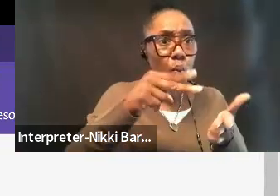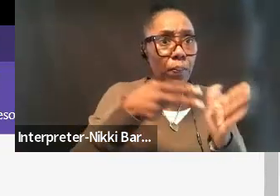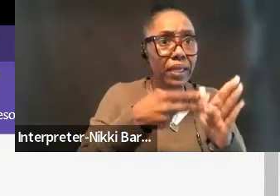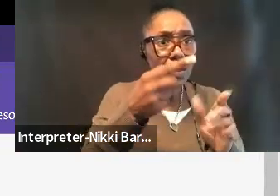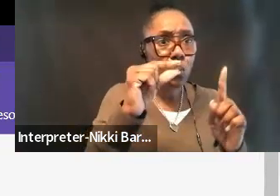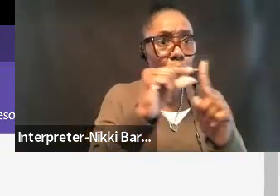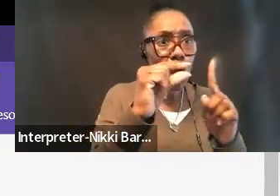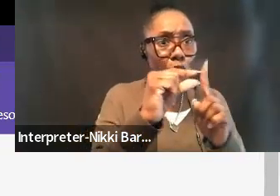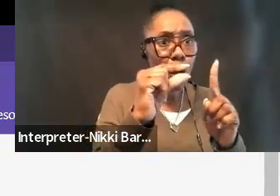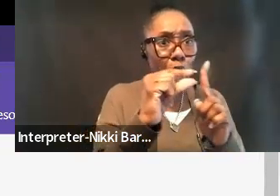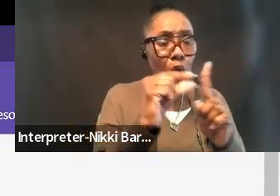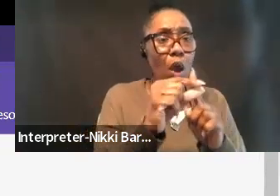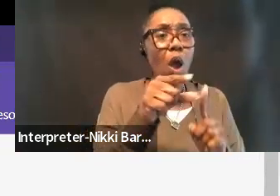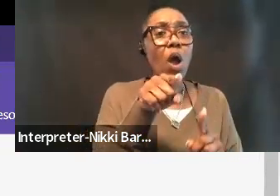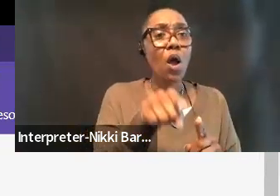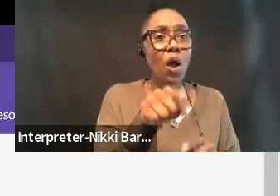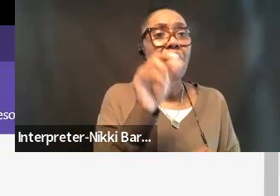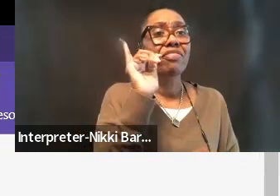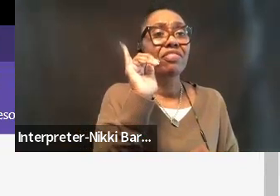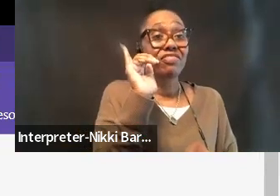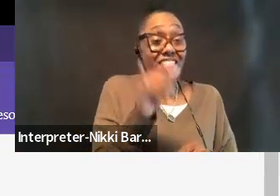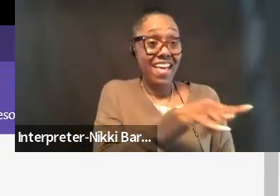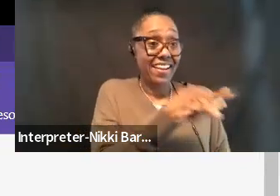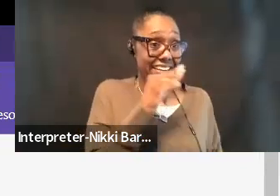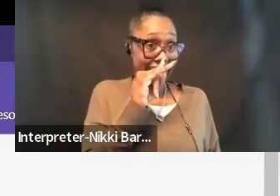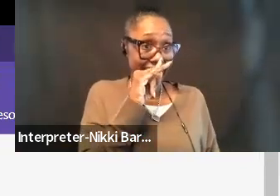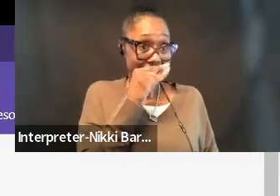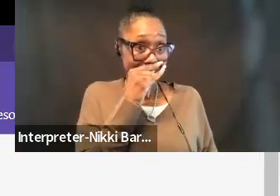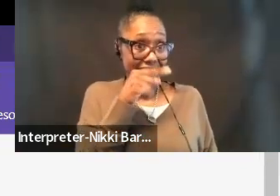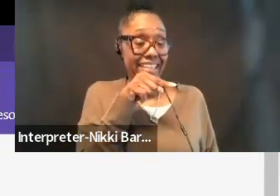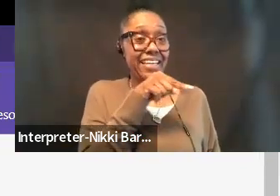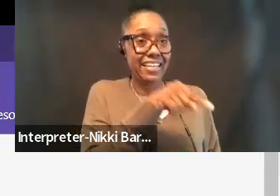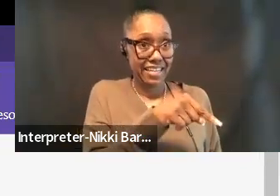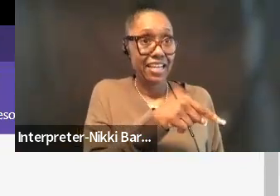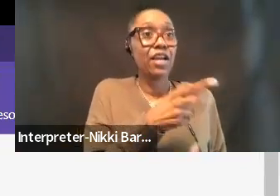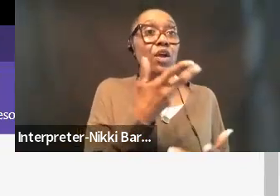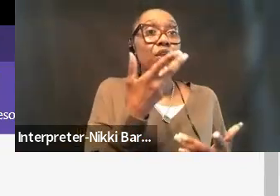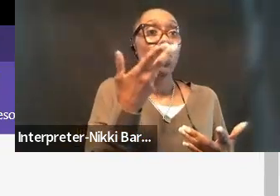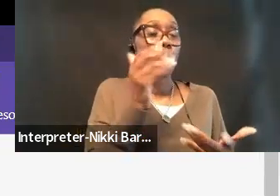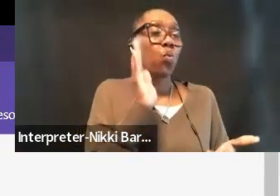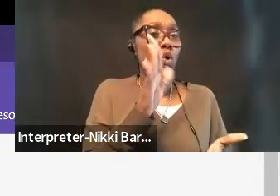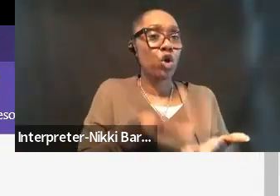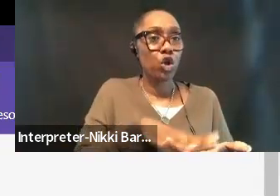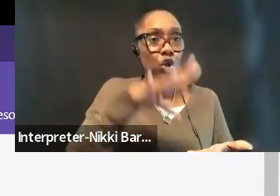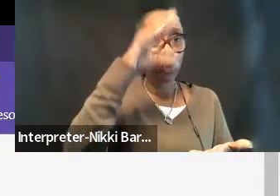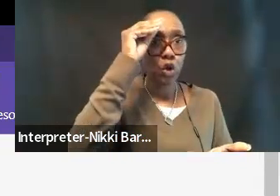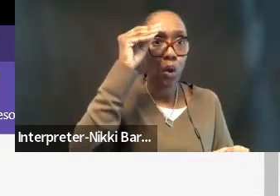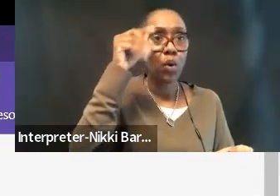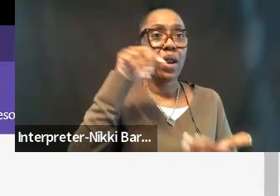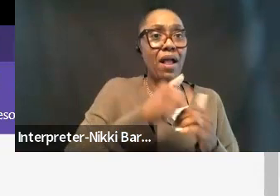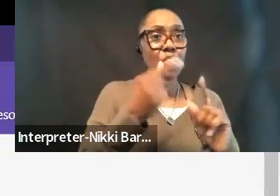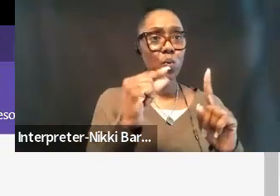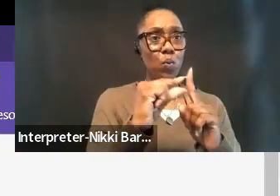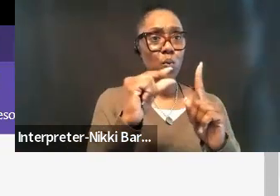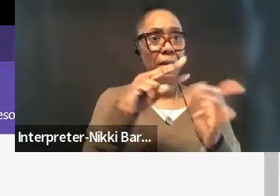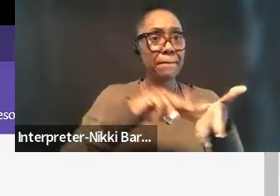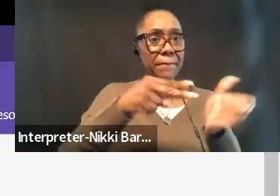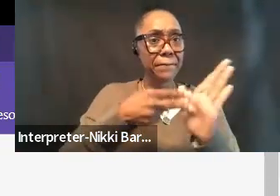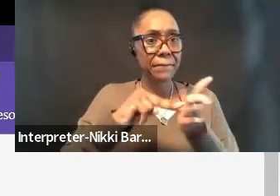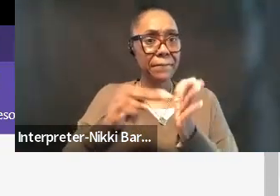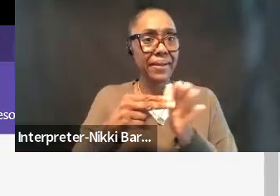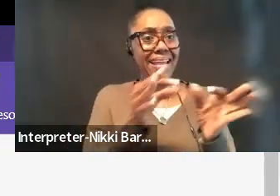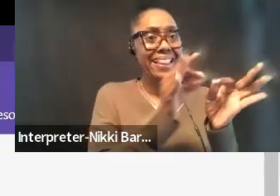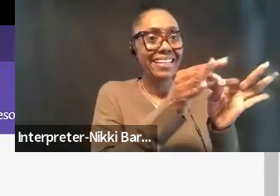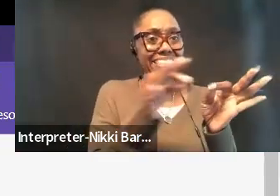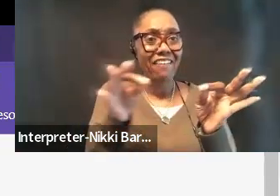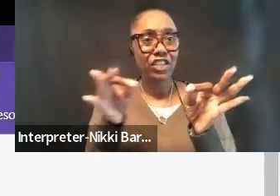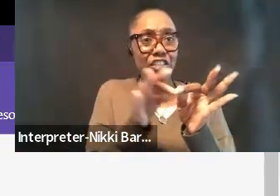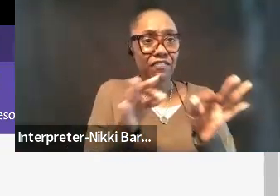So it's exposing that child to the vocabulary and the words within the genetics, but then it's giving that definition within that same view.